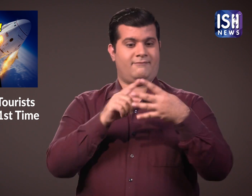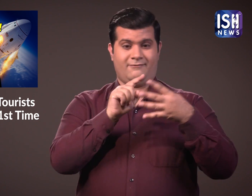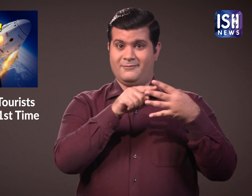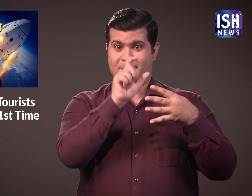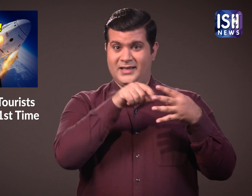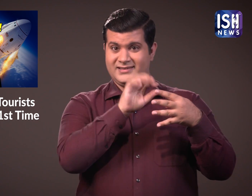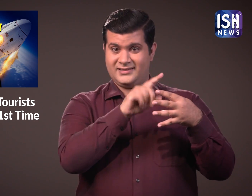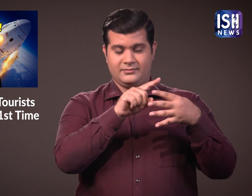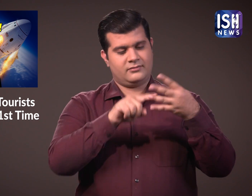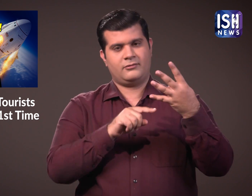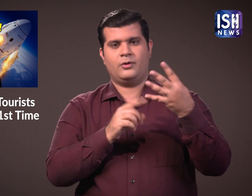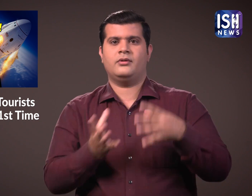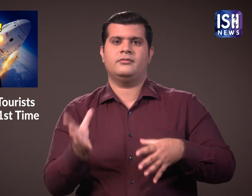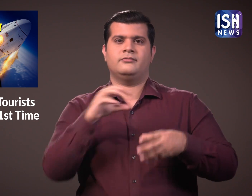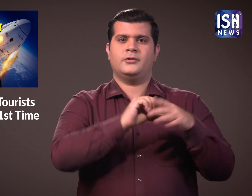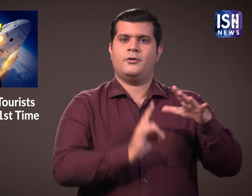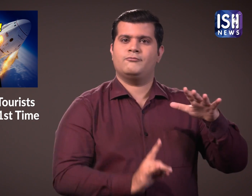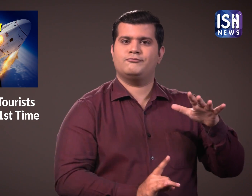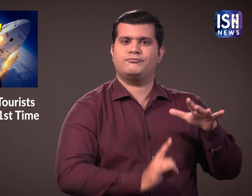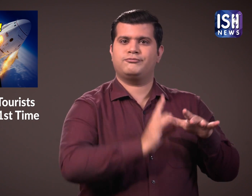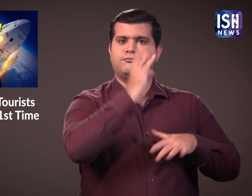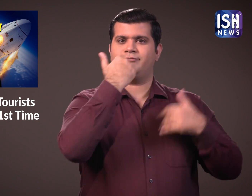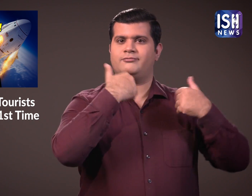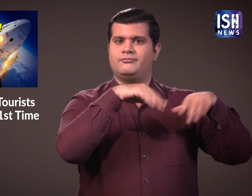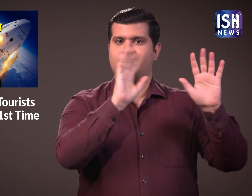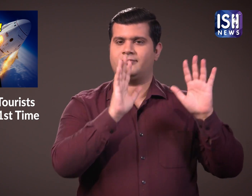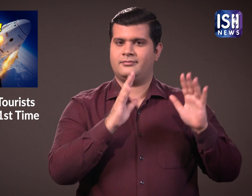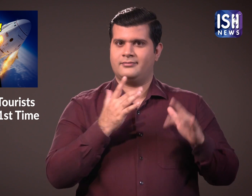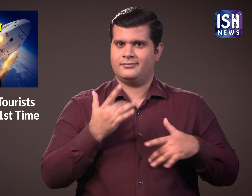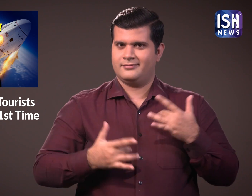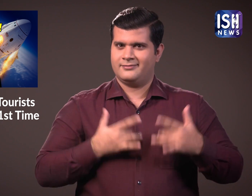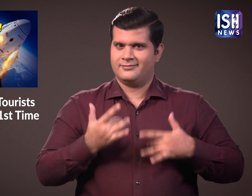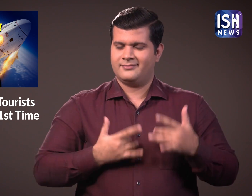These 4 individuals then took off in the rocket. How cool is that!